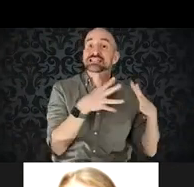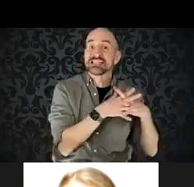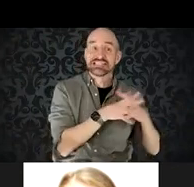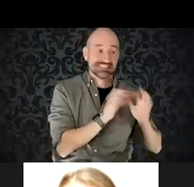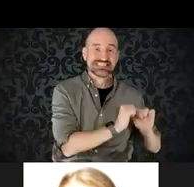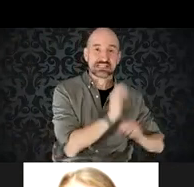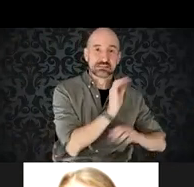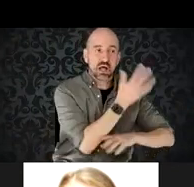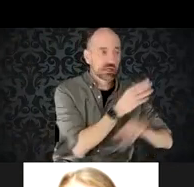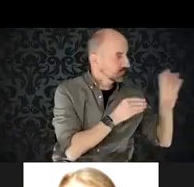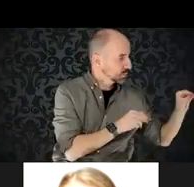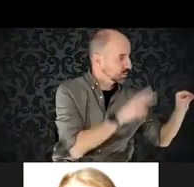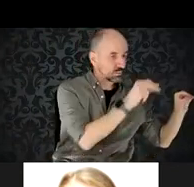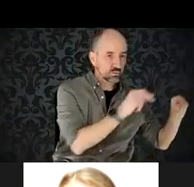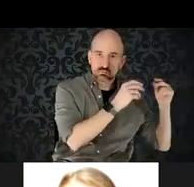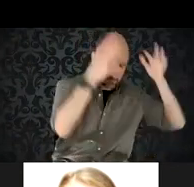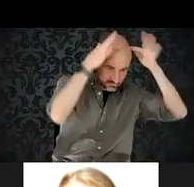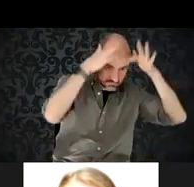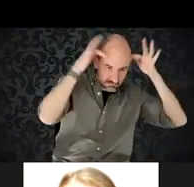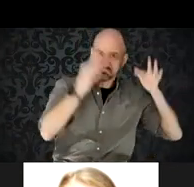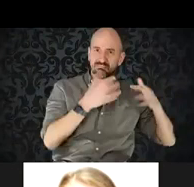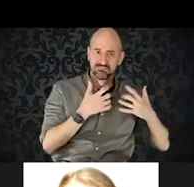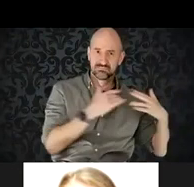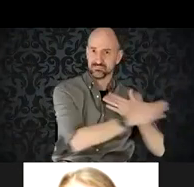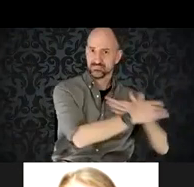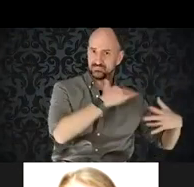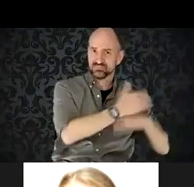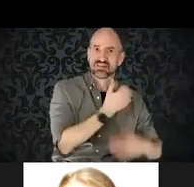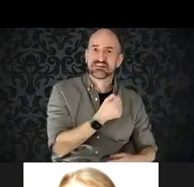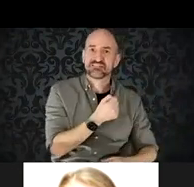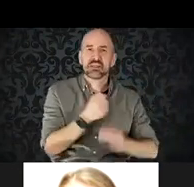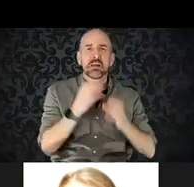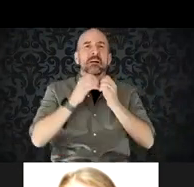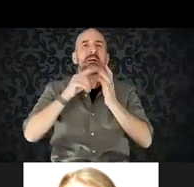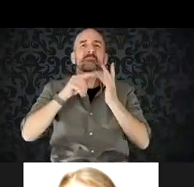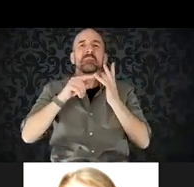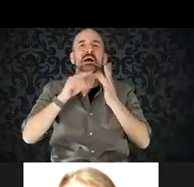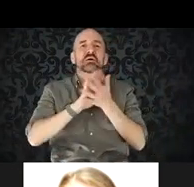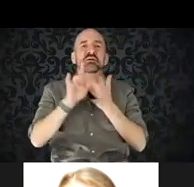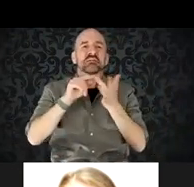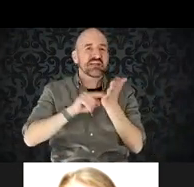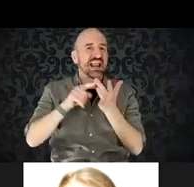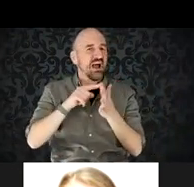effectiveness.-- Effect on us. There is an innately emotional connection of human beings to other living things Biophilia. We